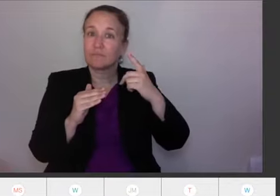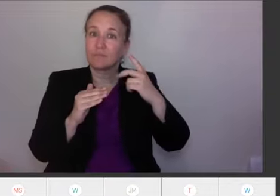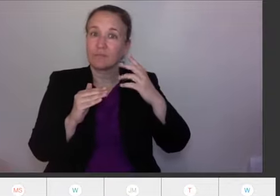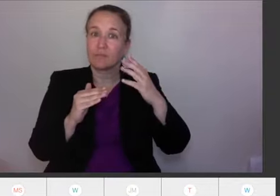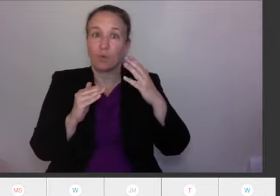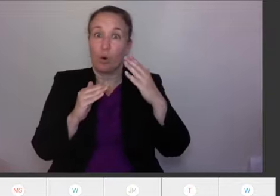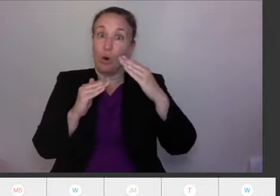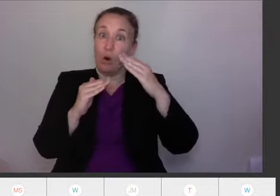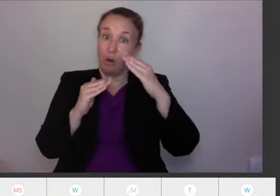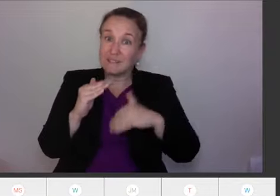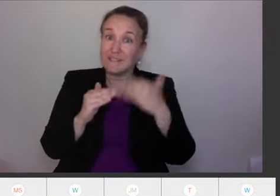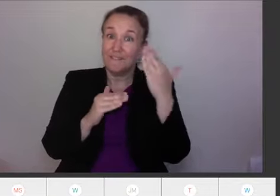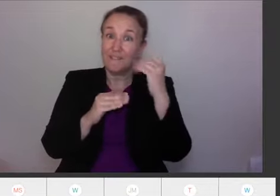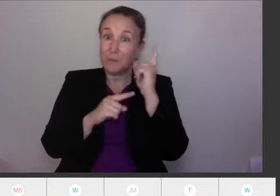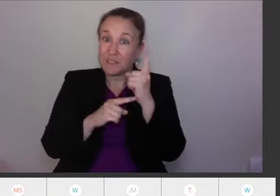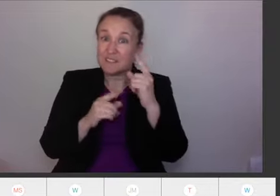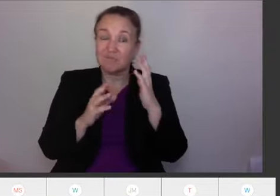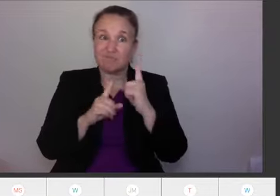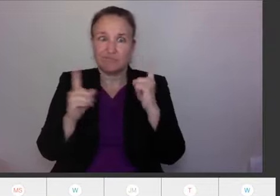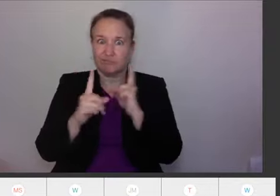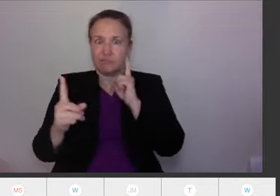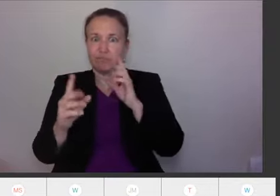individuals because social distancing couldn't be